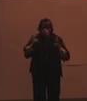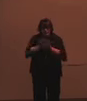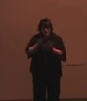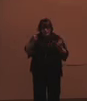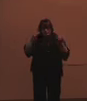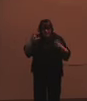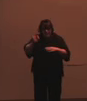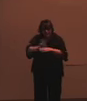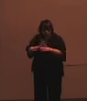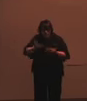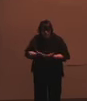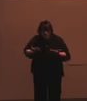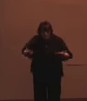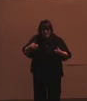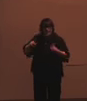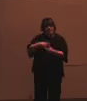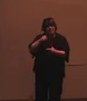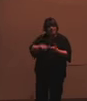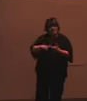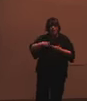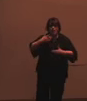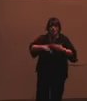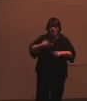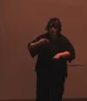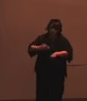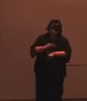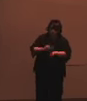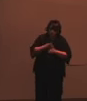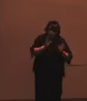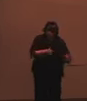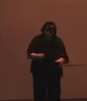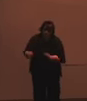And then prepare for you or us or them.